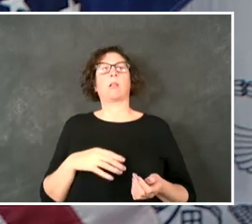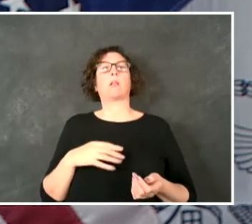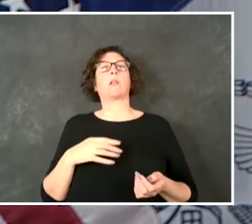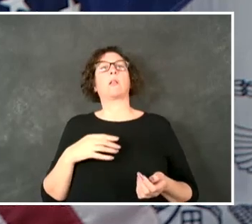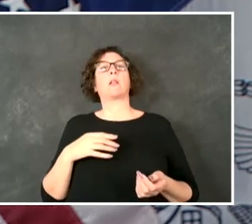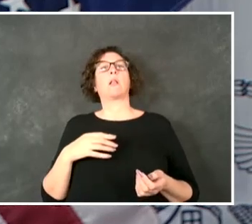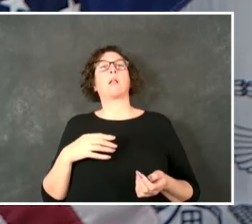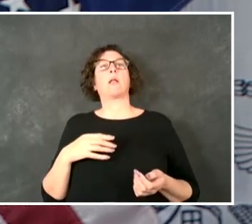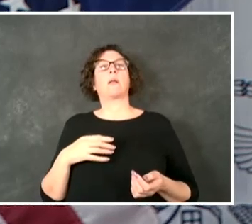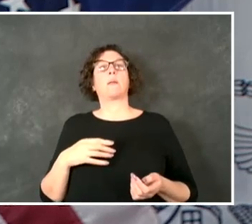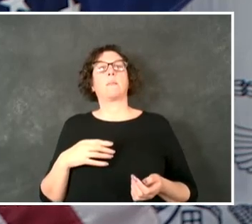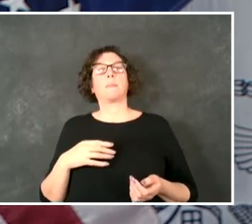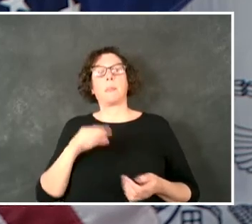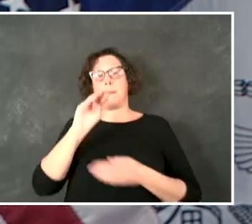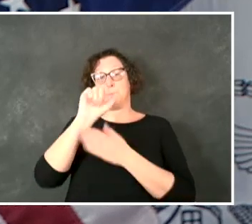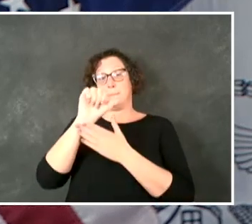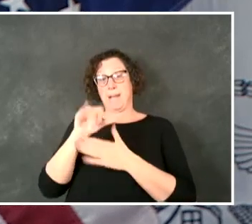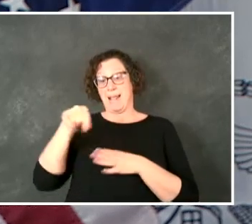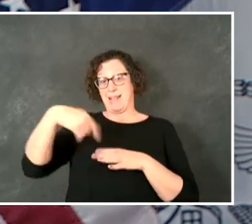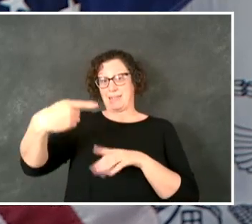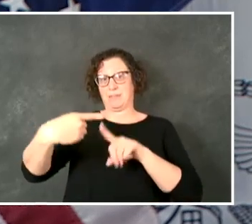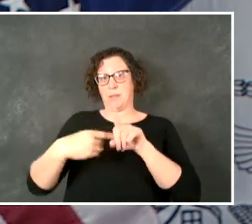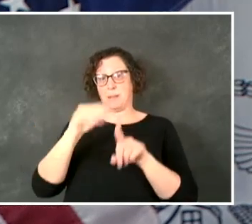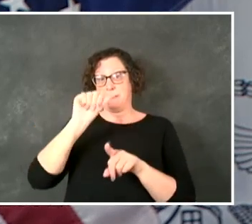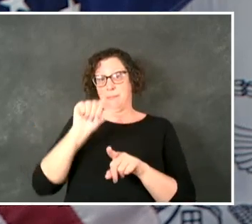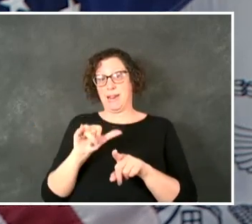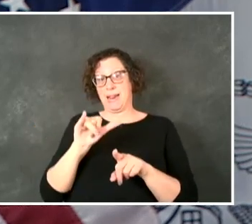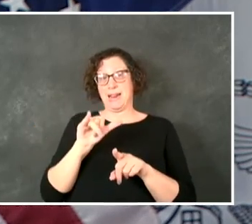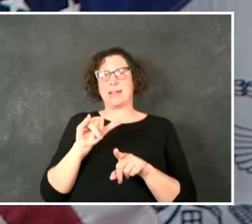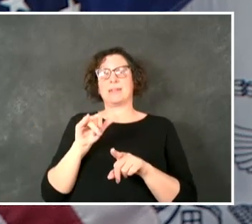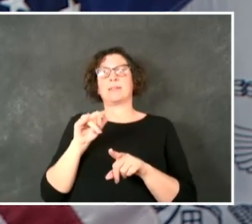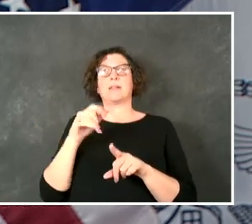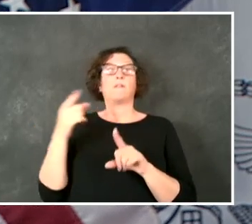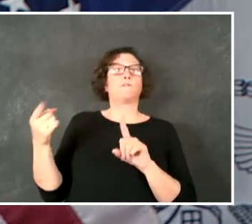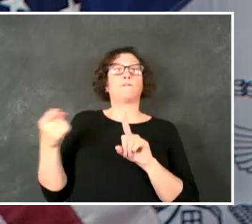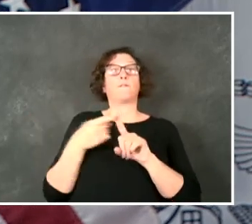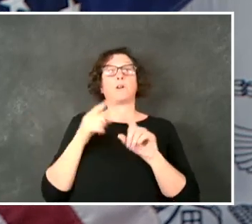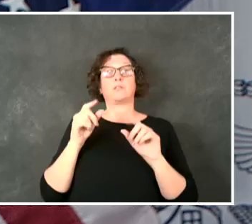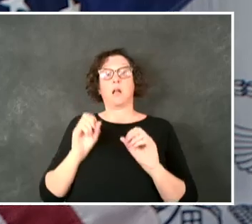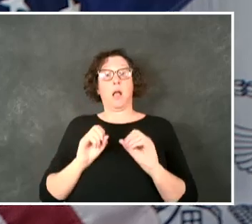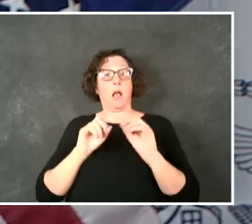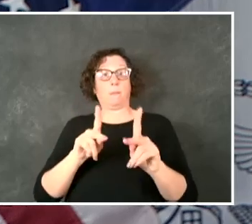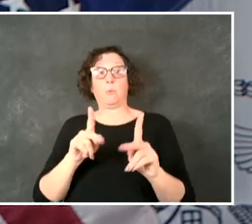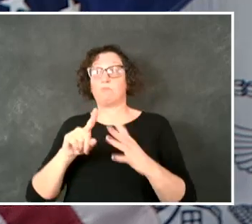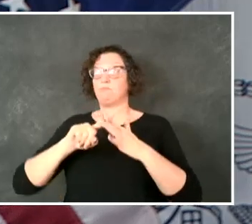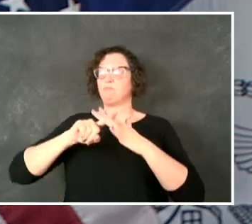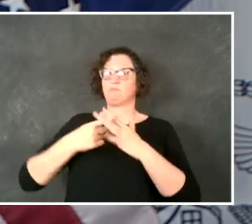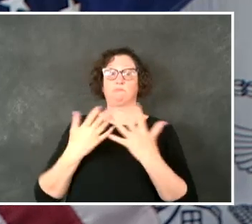BEST. THINK ABOUT THE FACT THATM AY IS OUR FIRST CHANCE TO EVENB EG AINNY